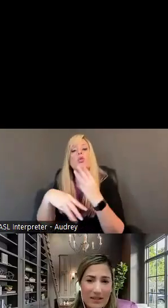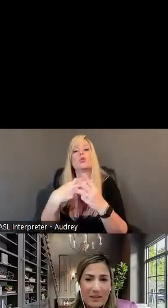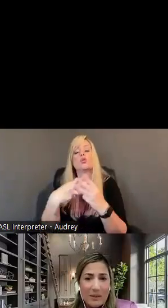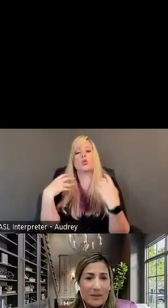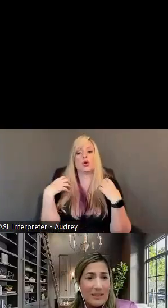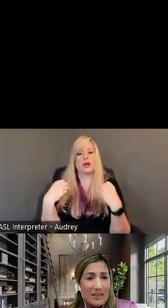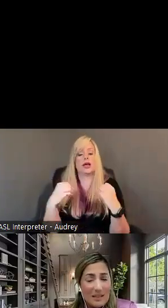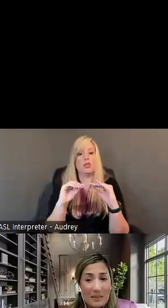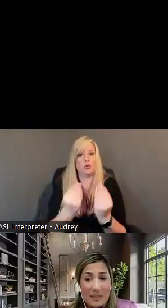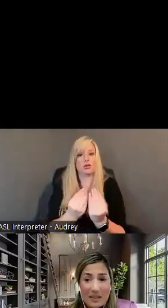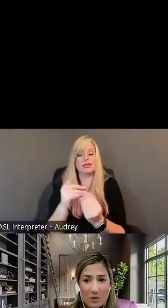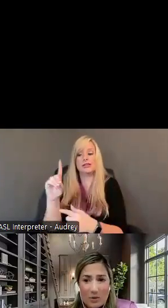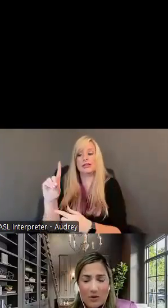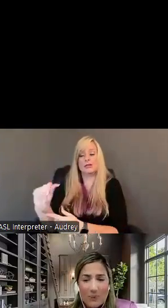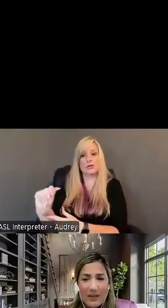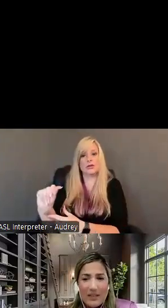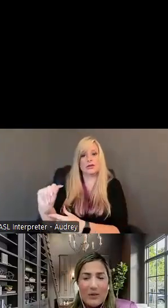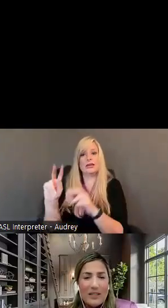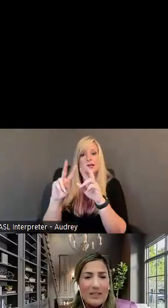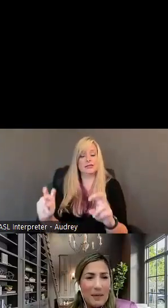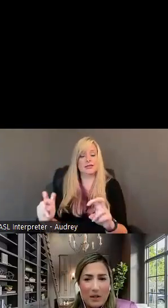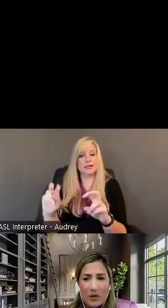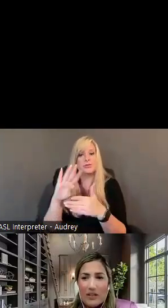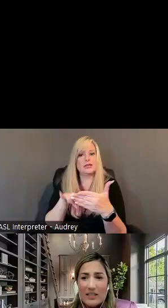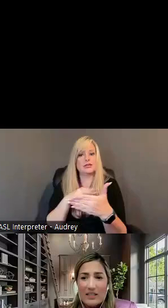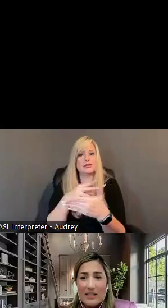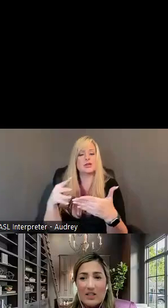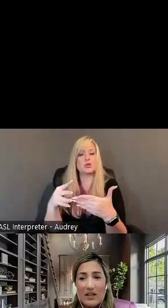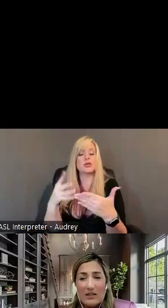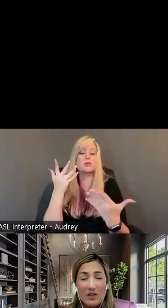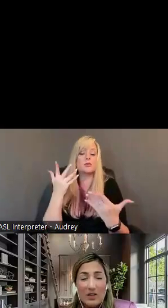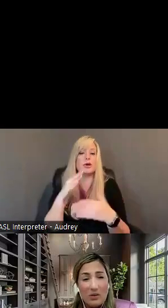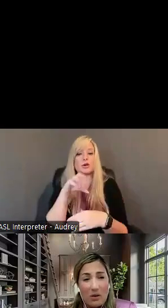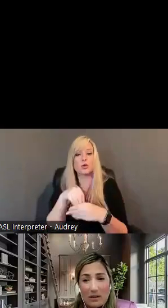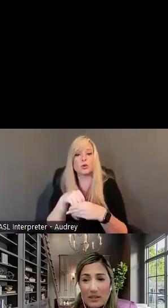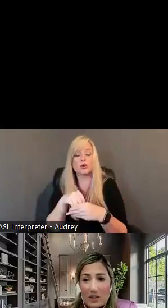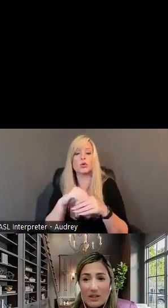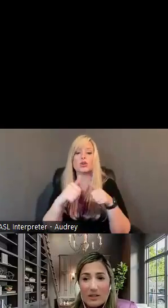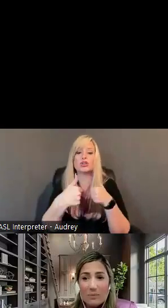disability assessment schedule, so these may include things like challenges with cognition,